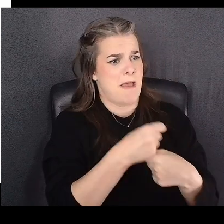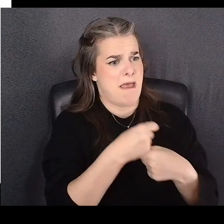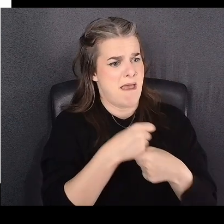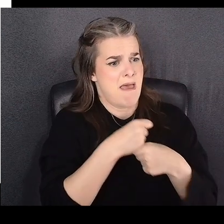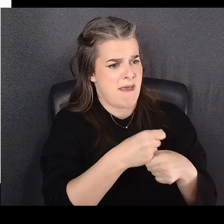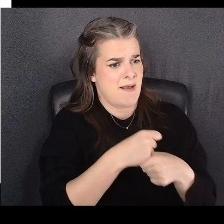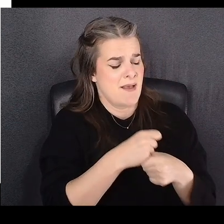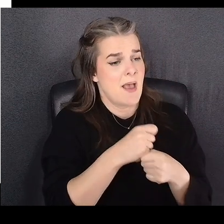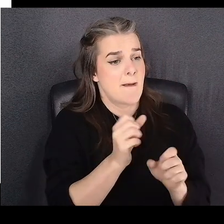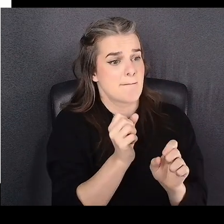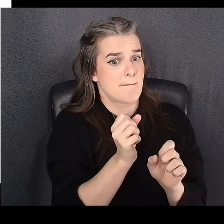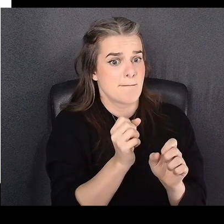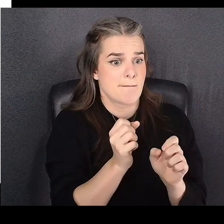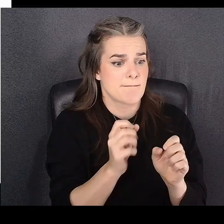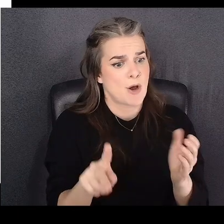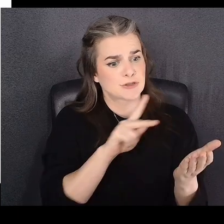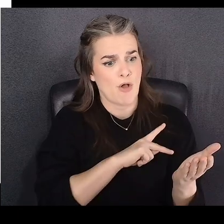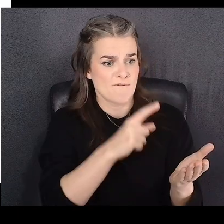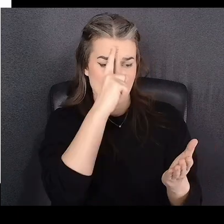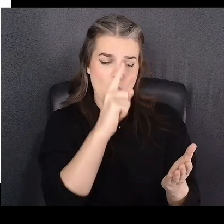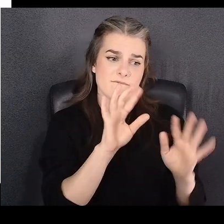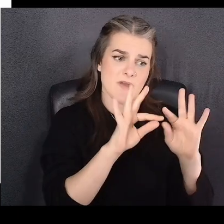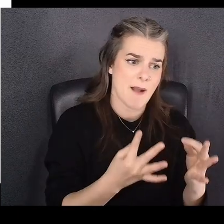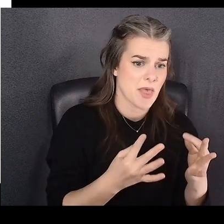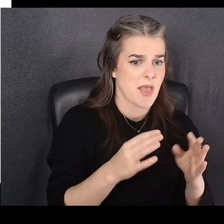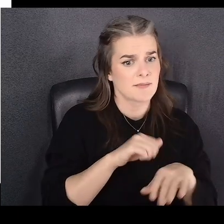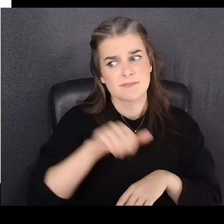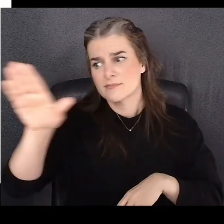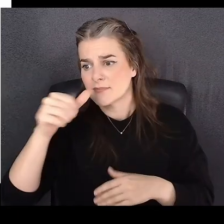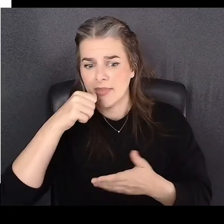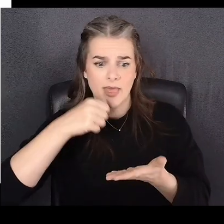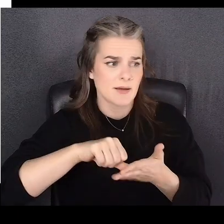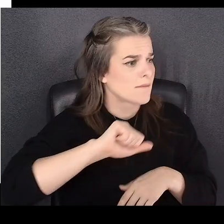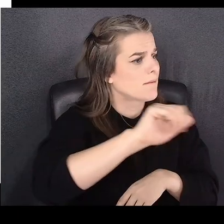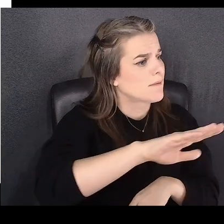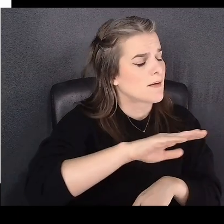for family members, different residents, different staff, their children.